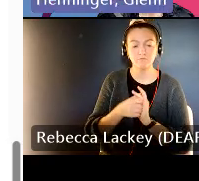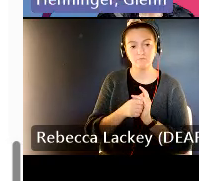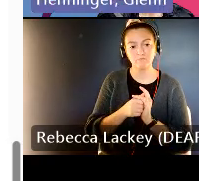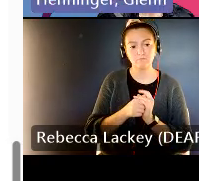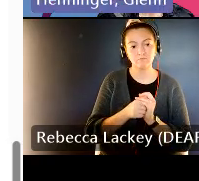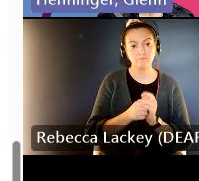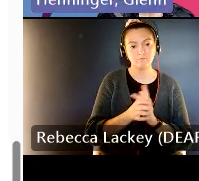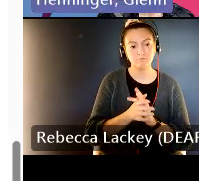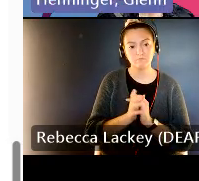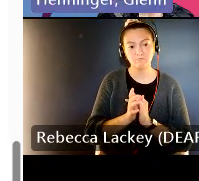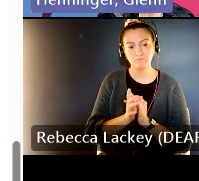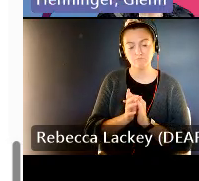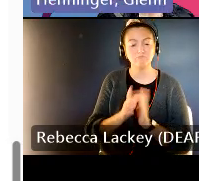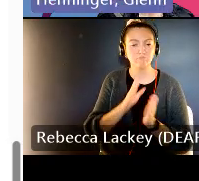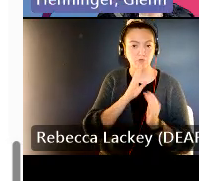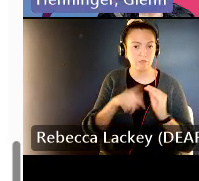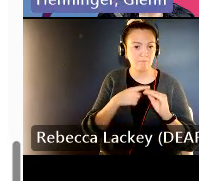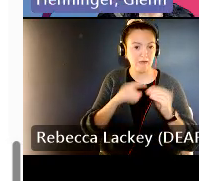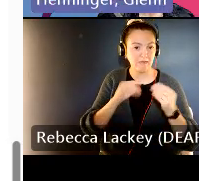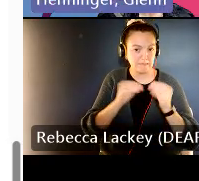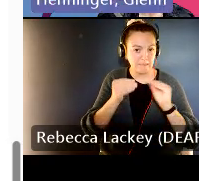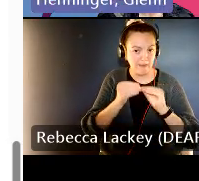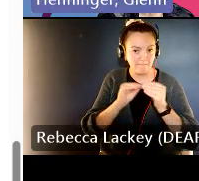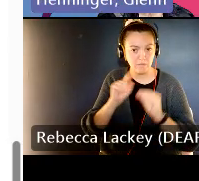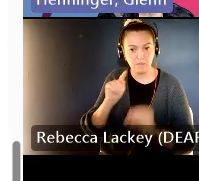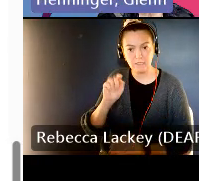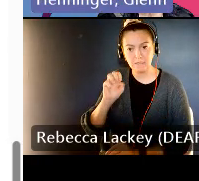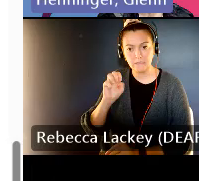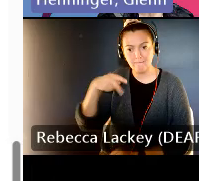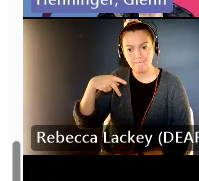You know, we talked about the number on tempo and